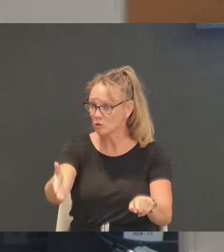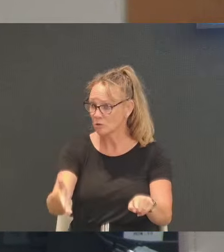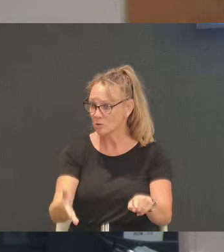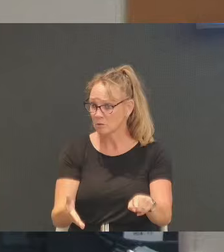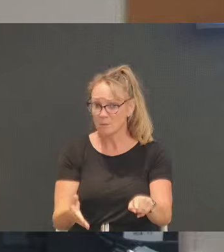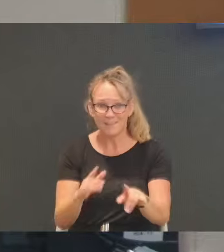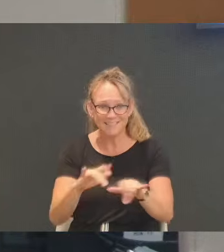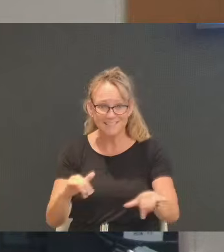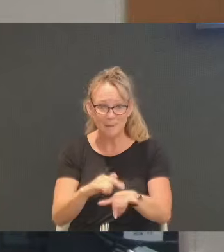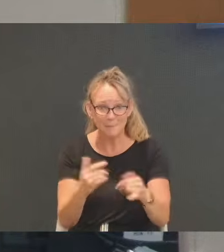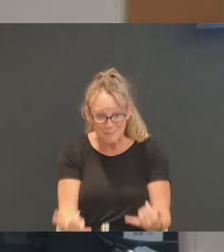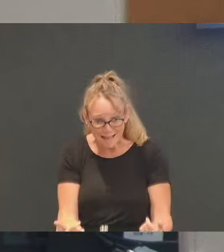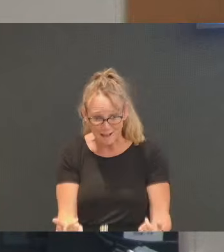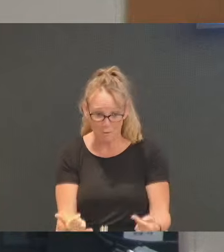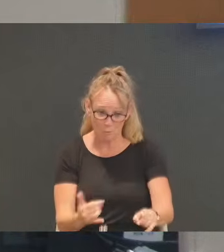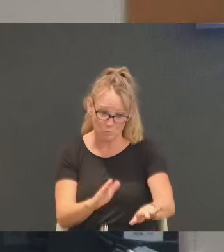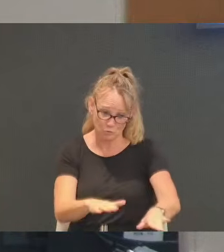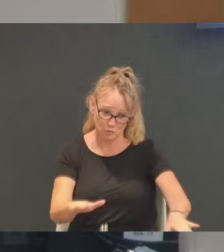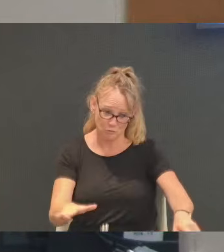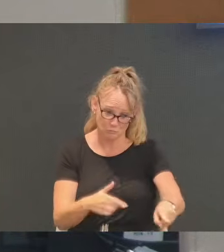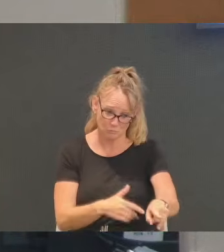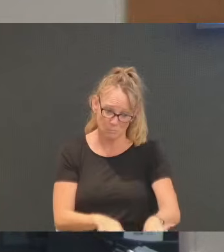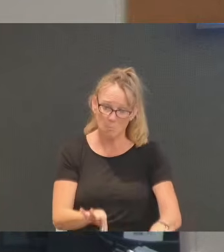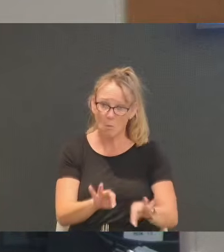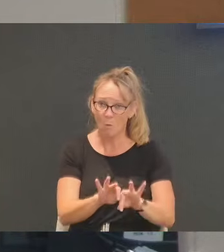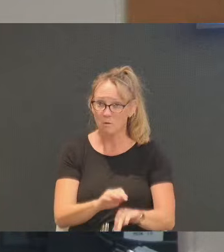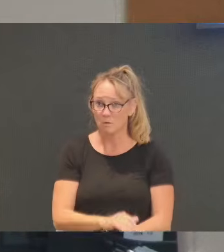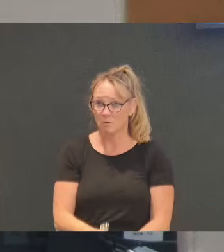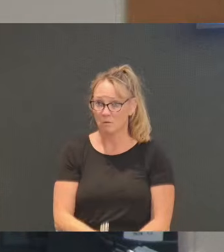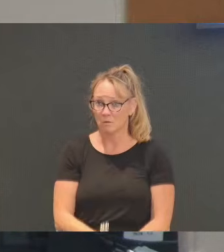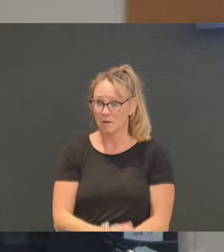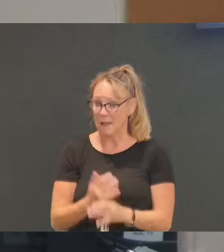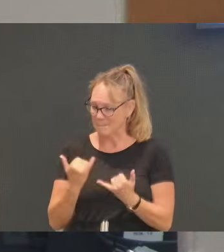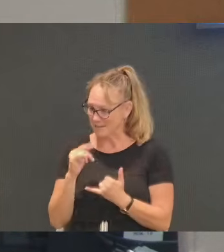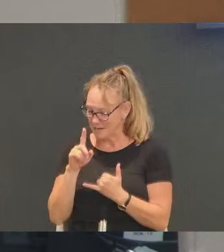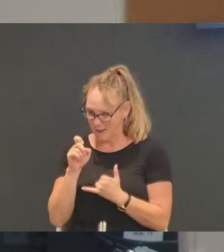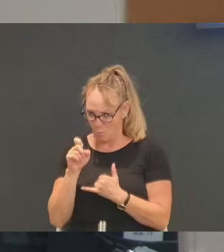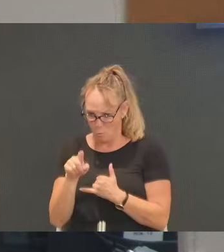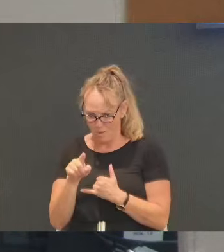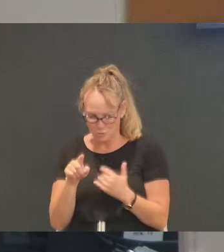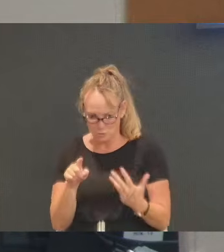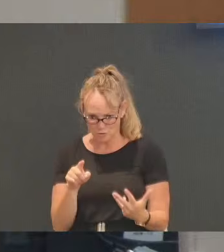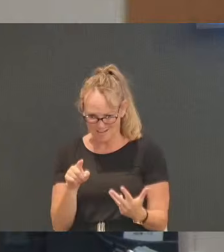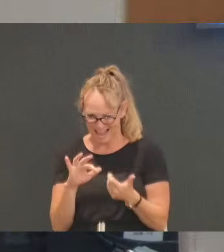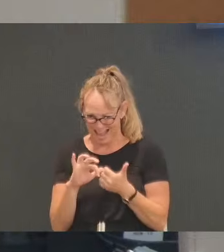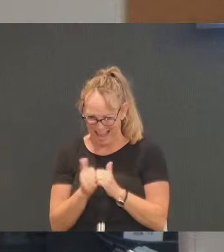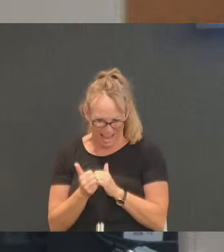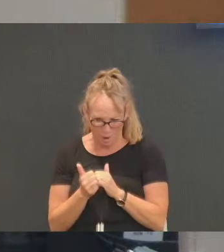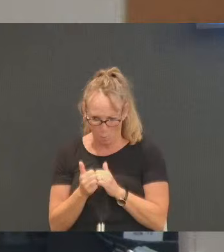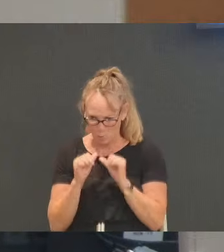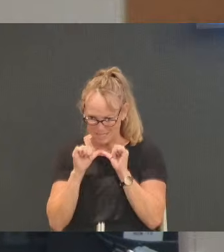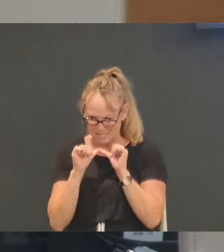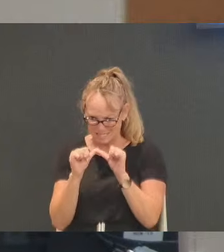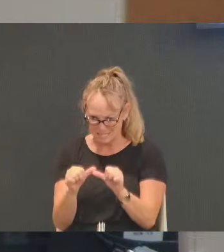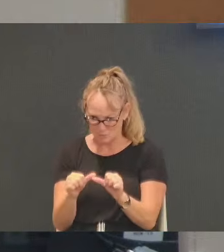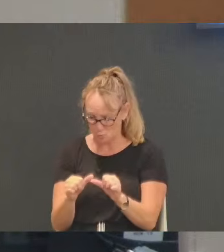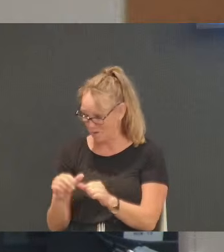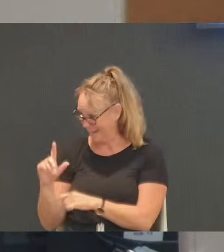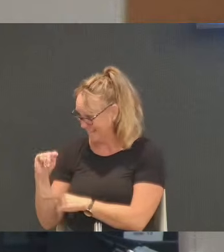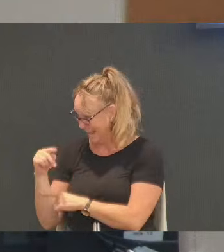I think that the the question now becomes how do we continue as the taxpayers have done over